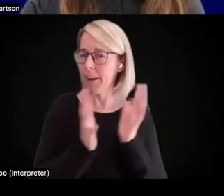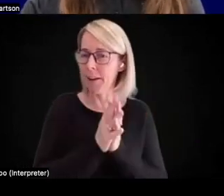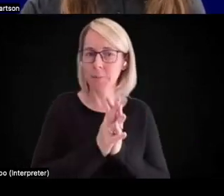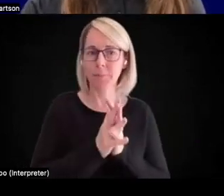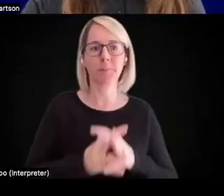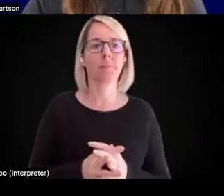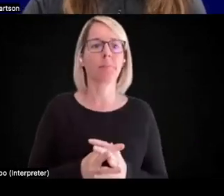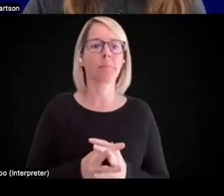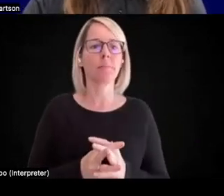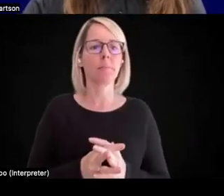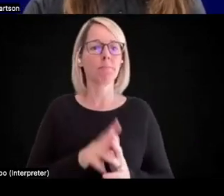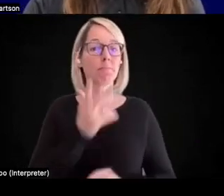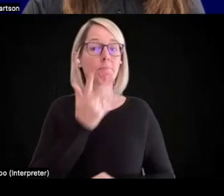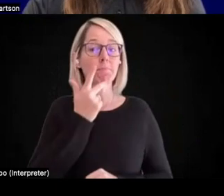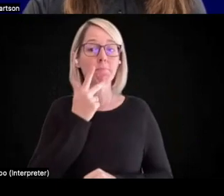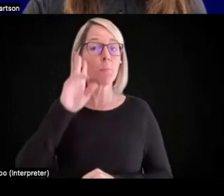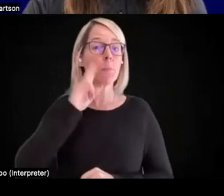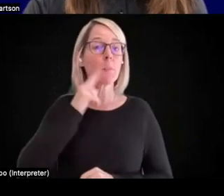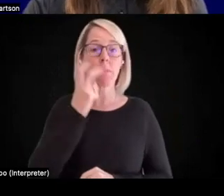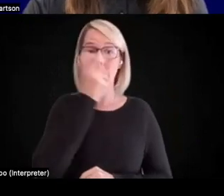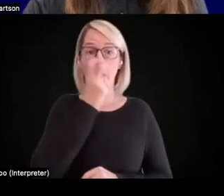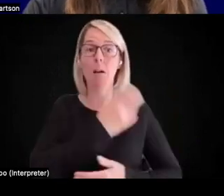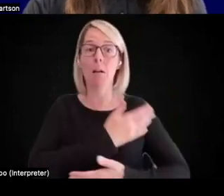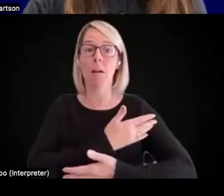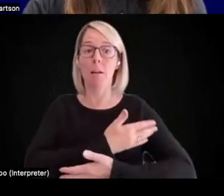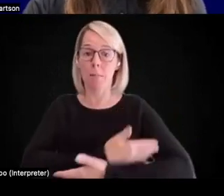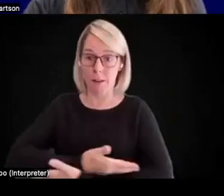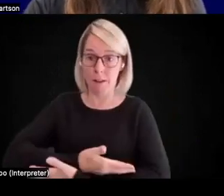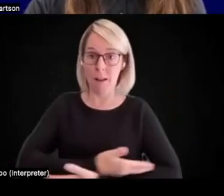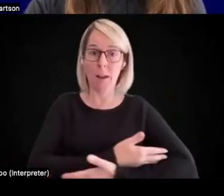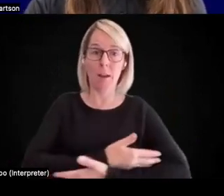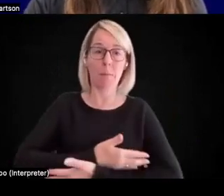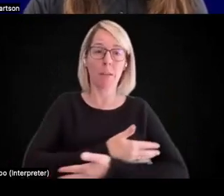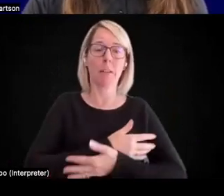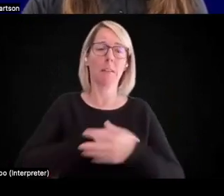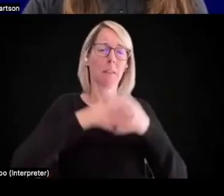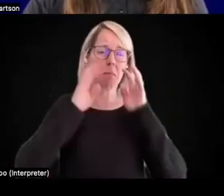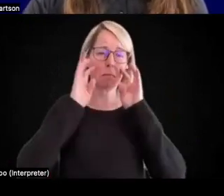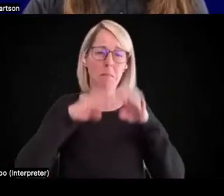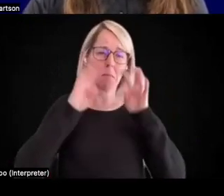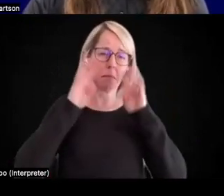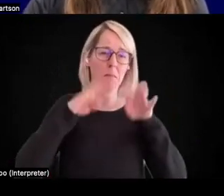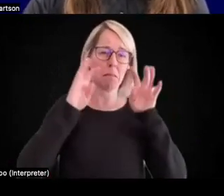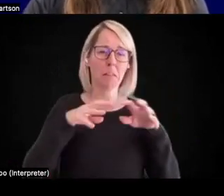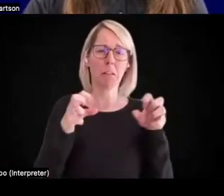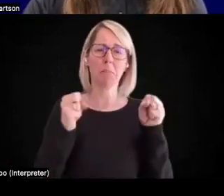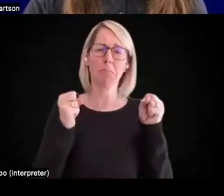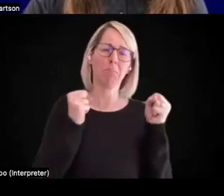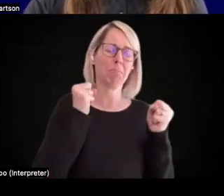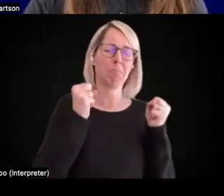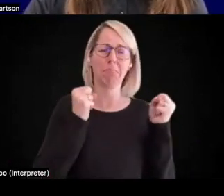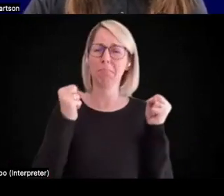baby who is crying, clenching its fists and shuddering. The carer goes over to the baby and